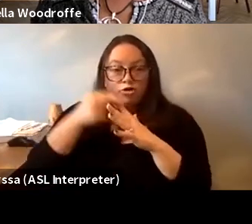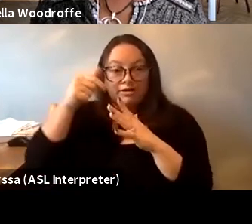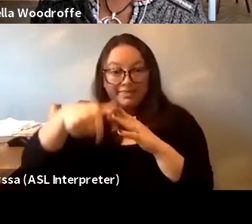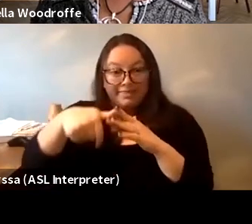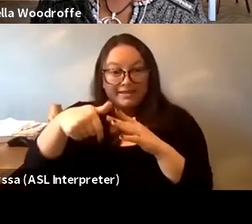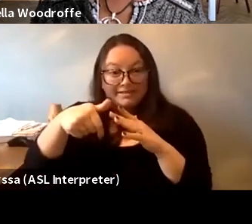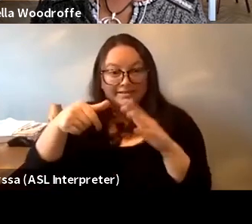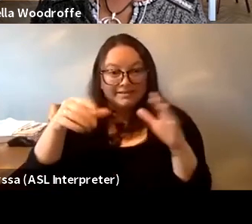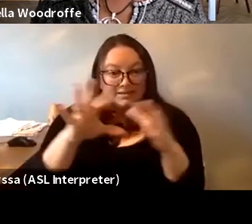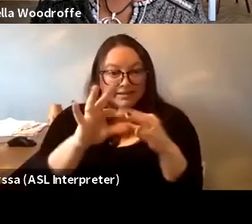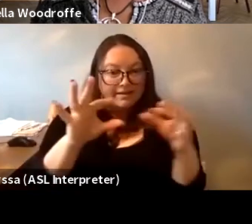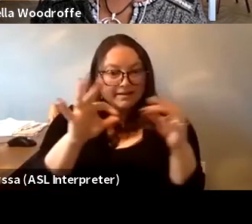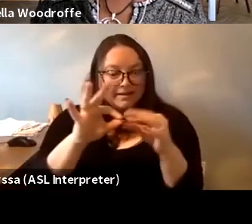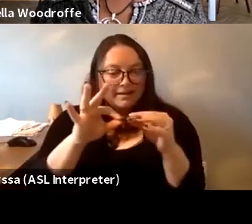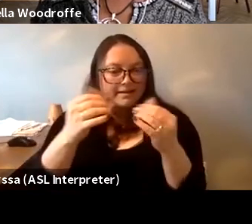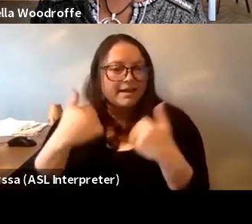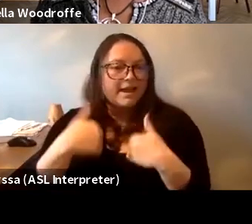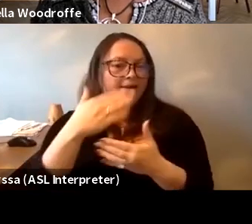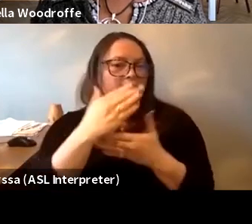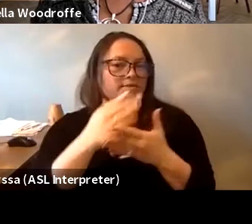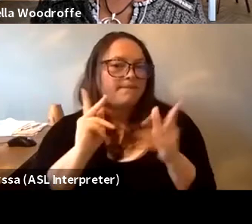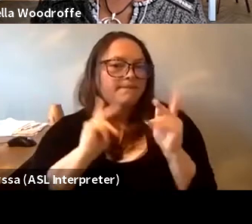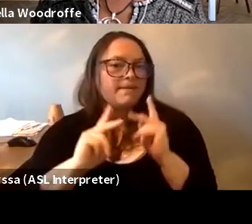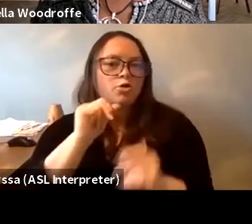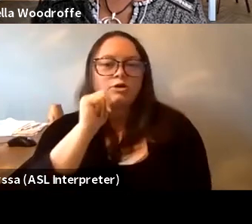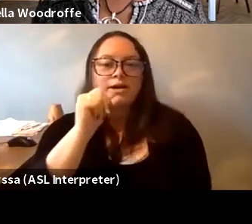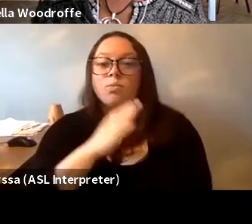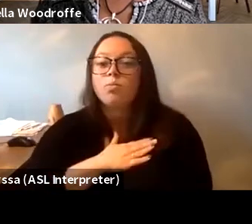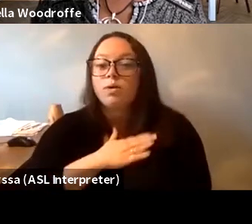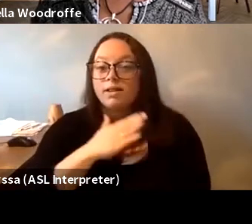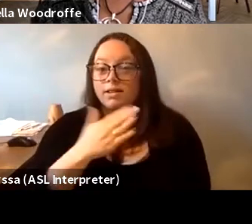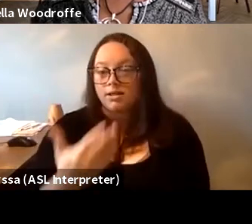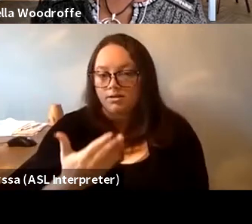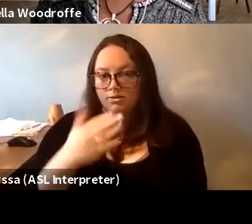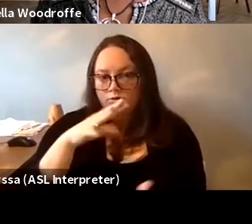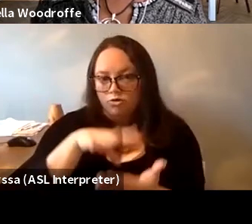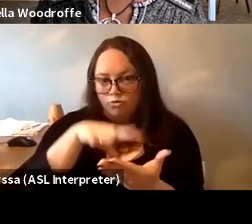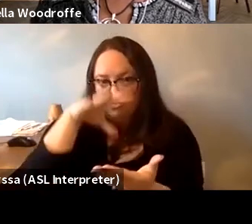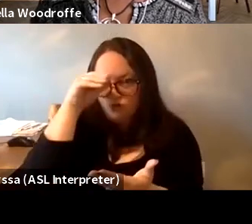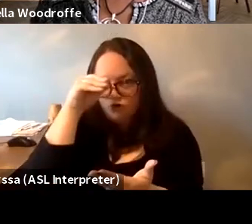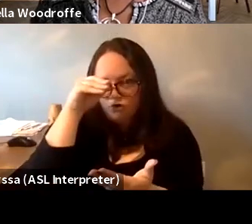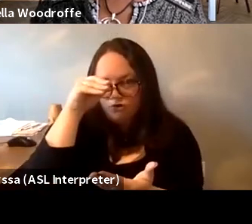some people who are unwilling to learn and change their mindset.